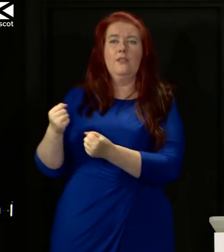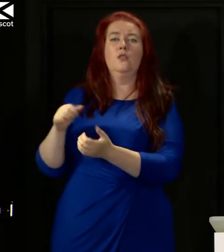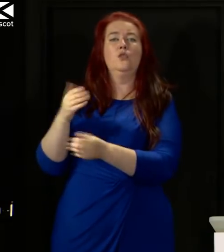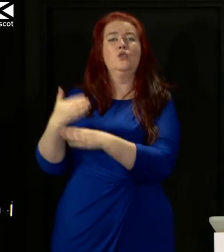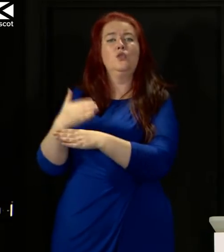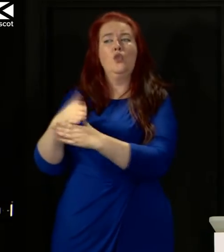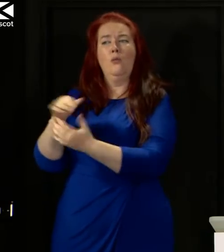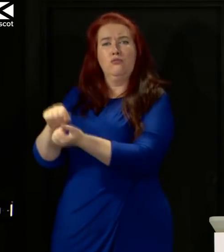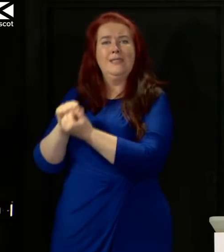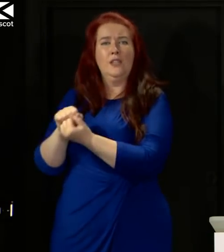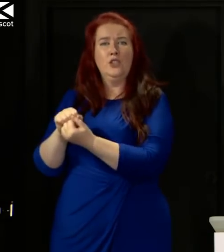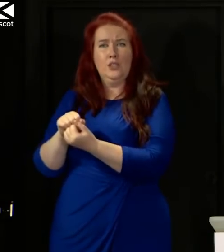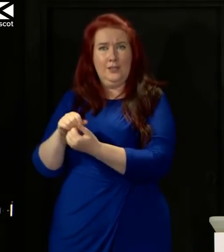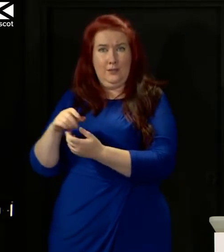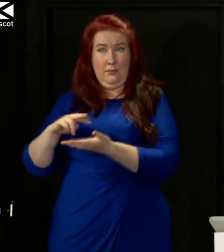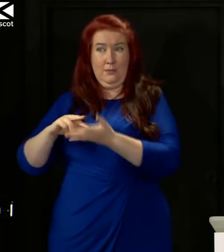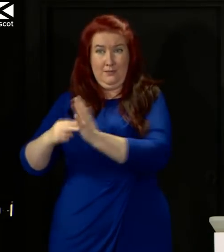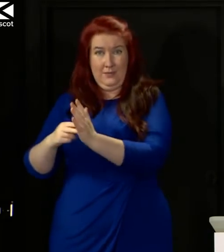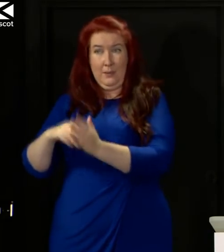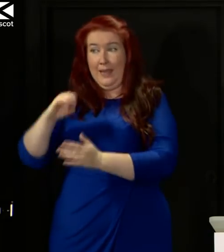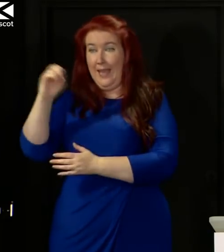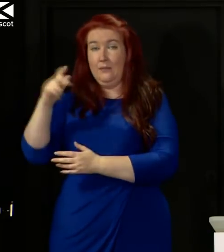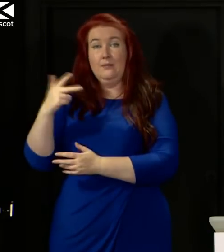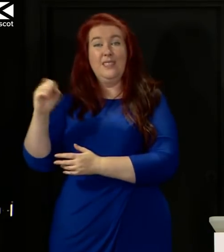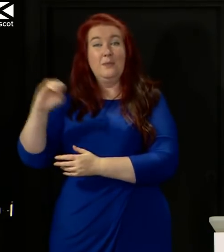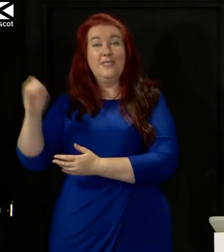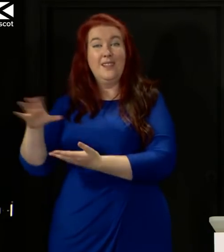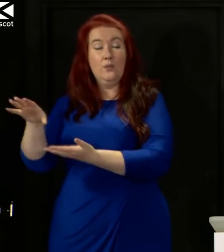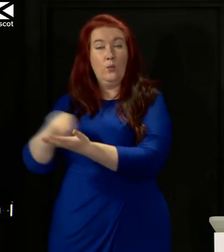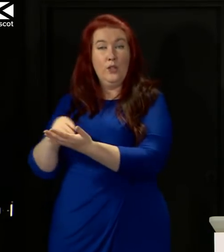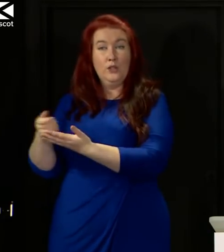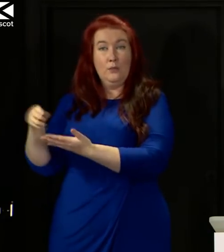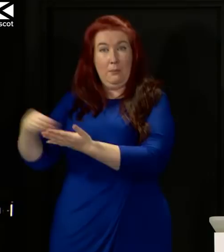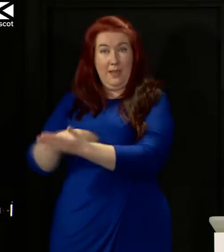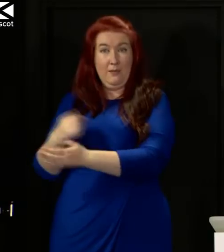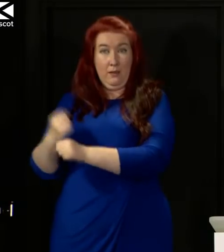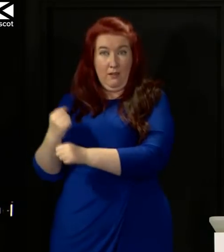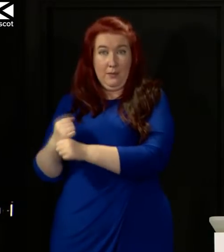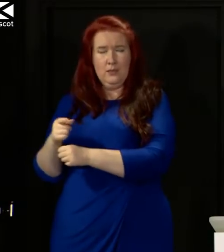essential that this scheme is extended if that proves necessary, which I think is almost